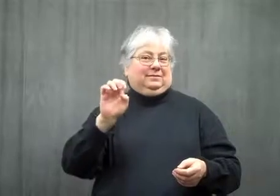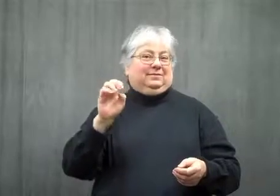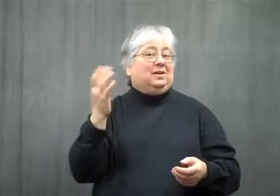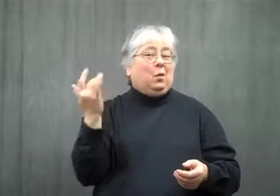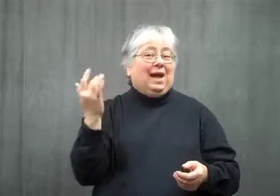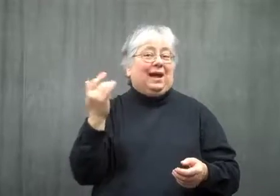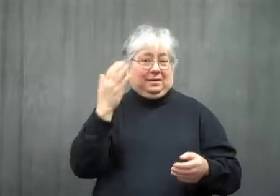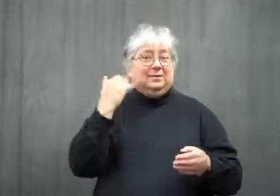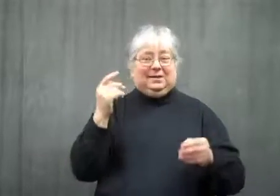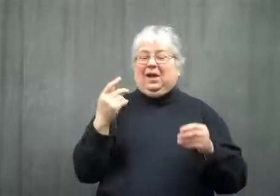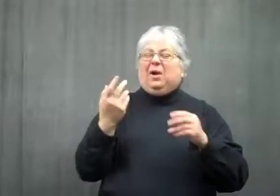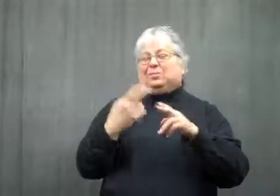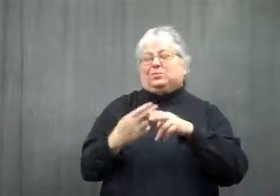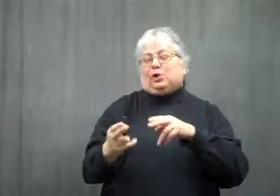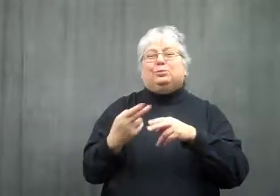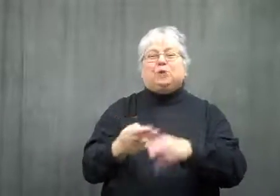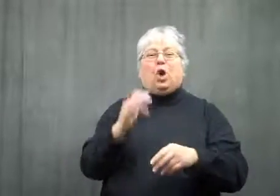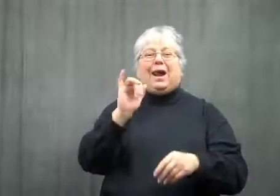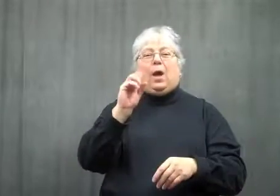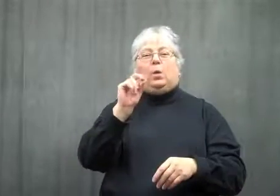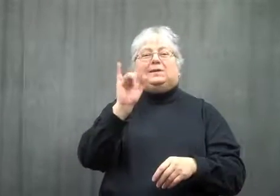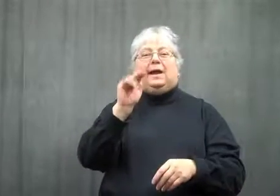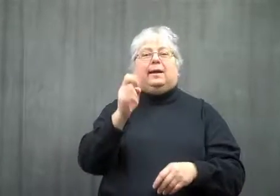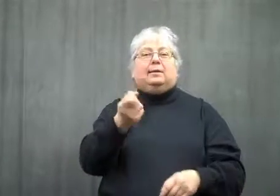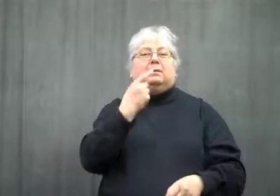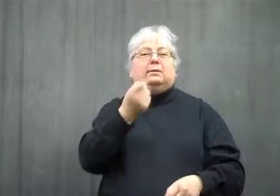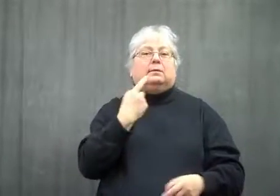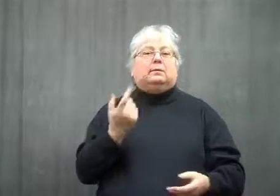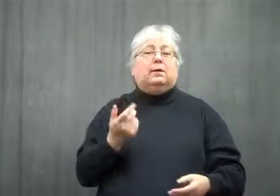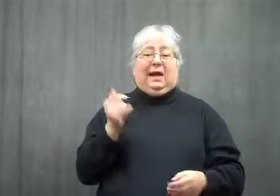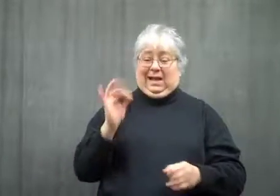they're also called iodine pills.